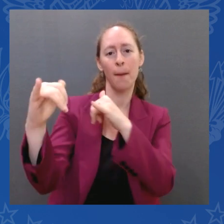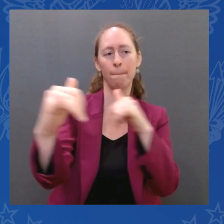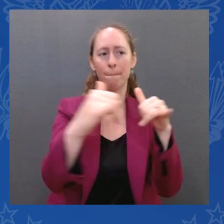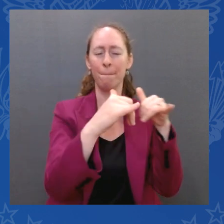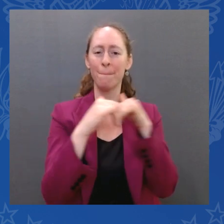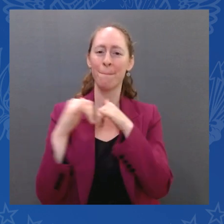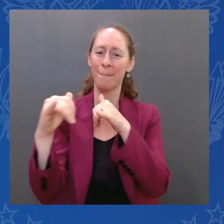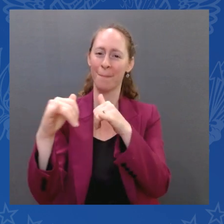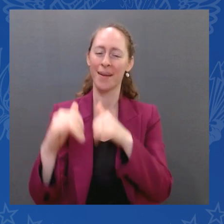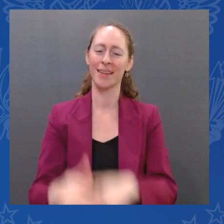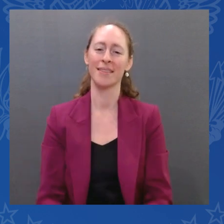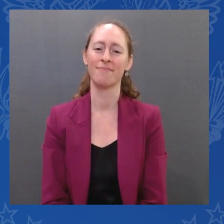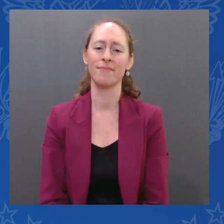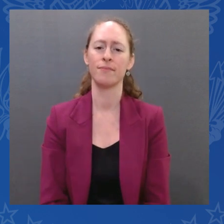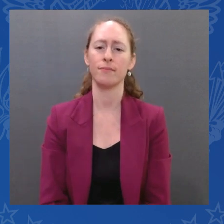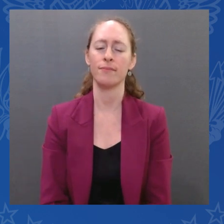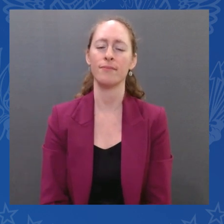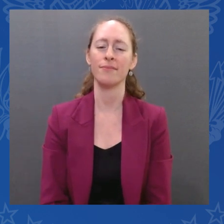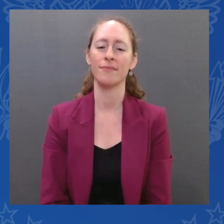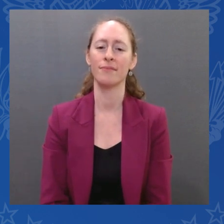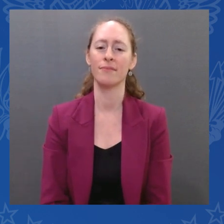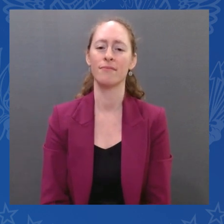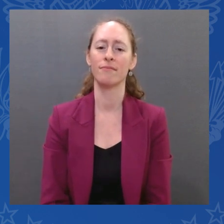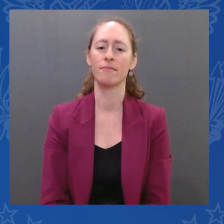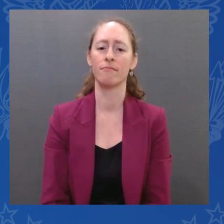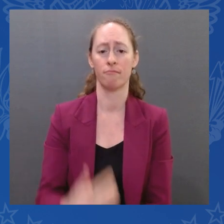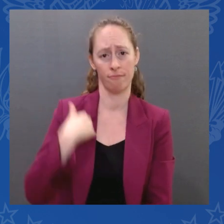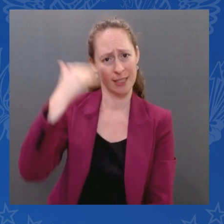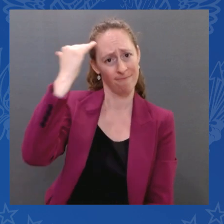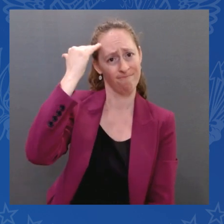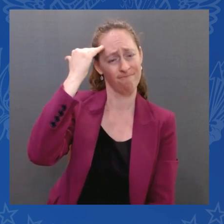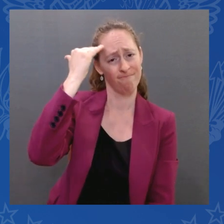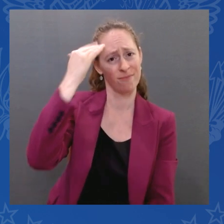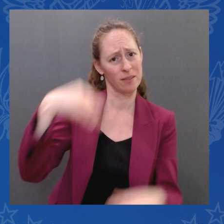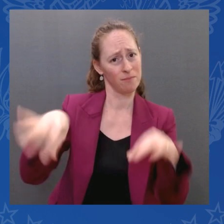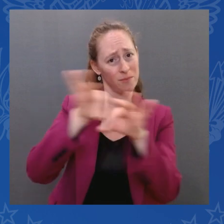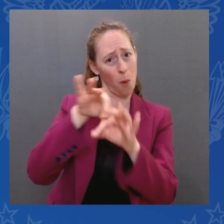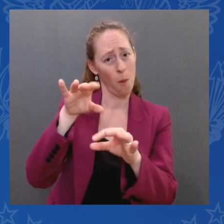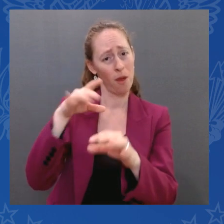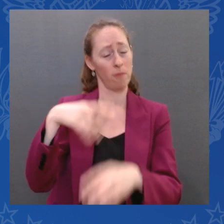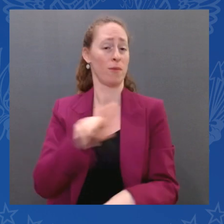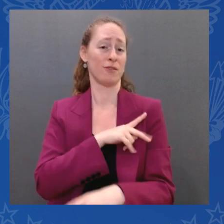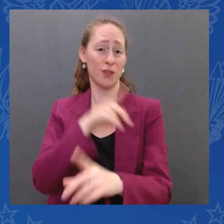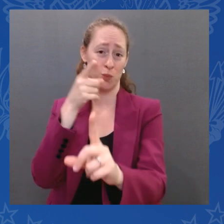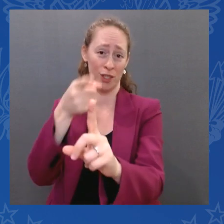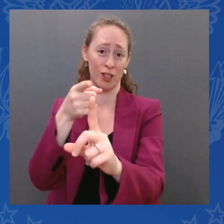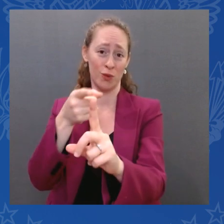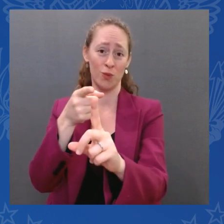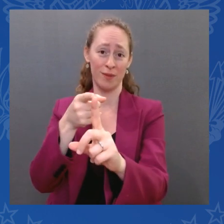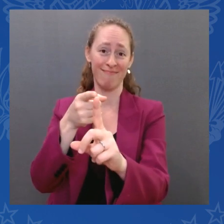You once defined yourself as a Zionist. You said that you don't have to be a Jew